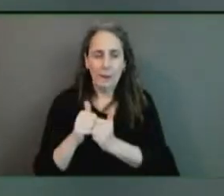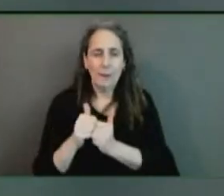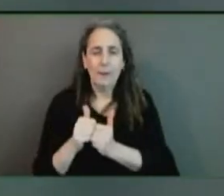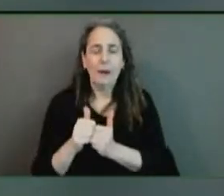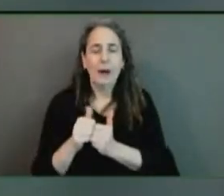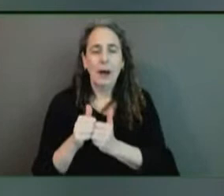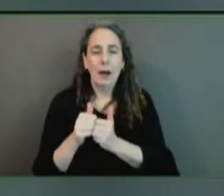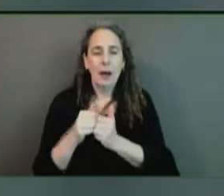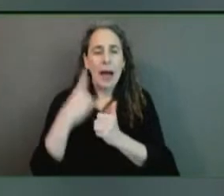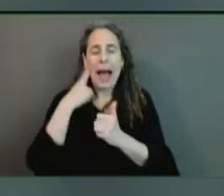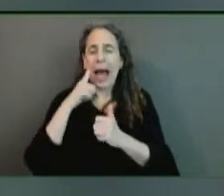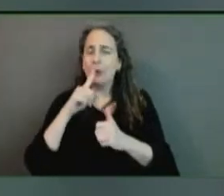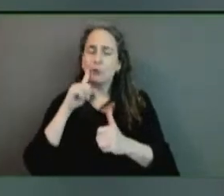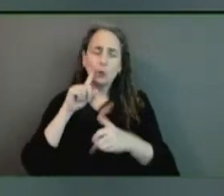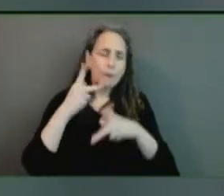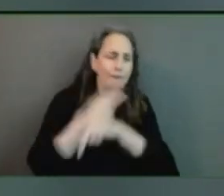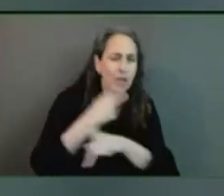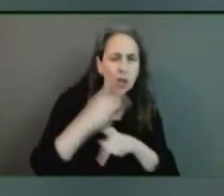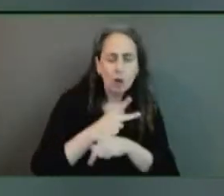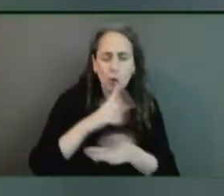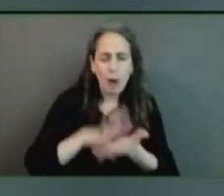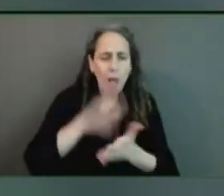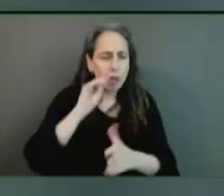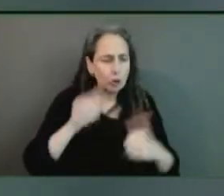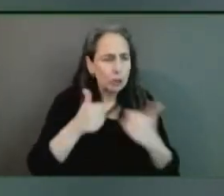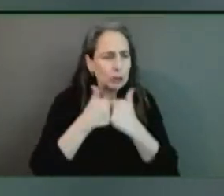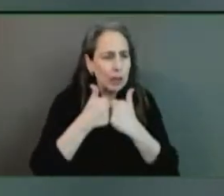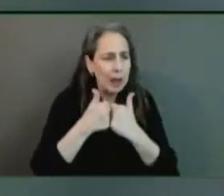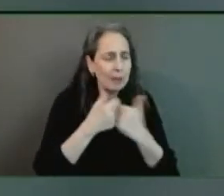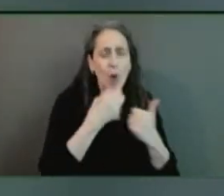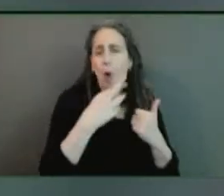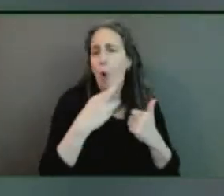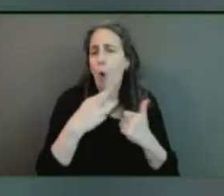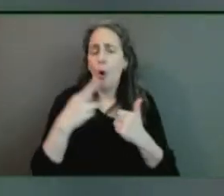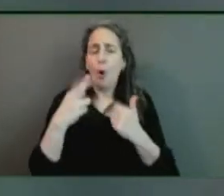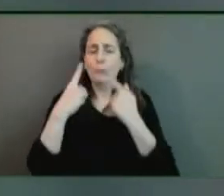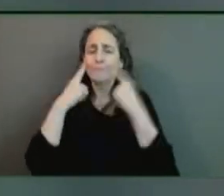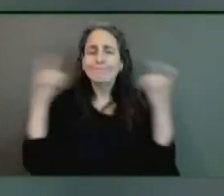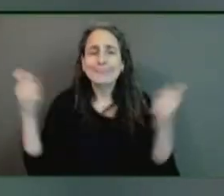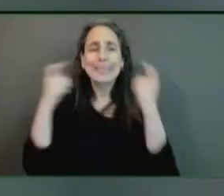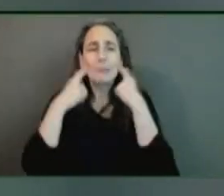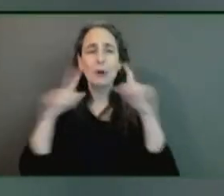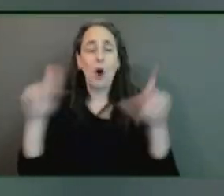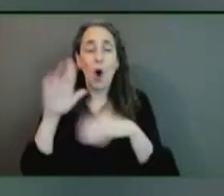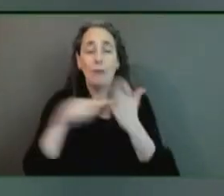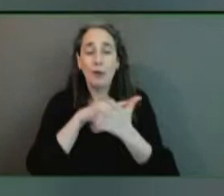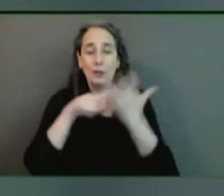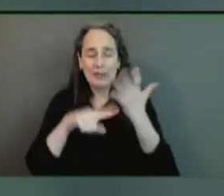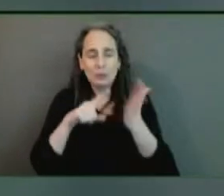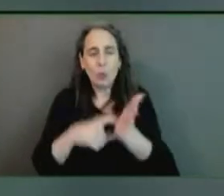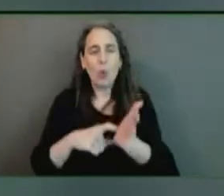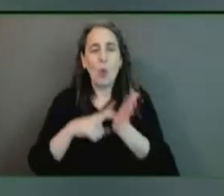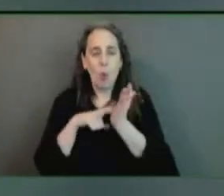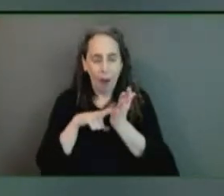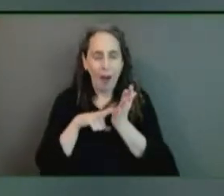relationships with us figured out how we're able to help work work through challenges with them learning challenges or even